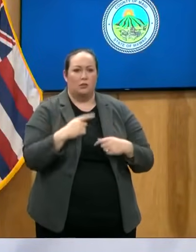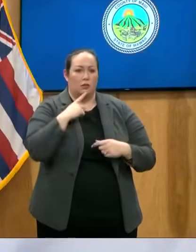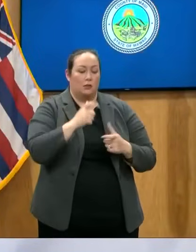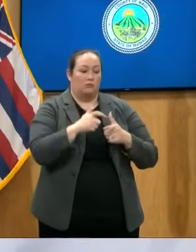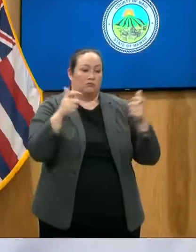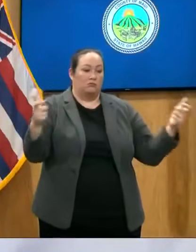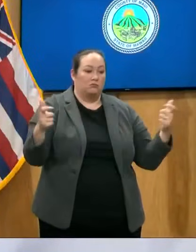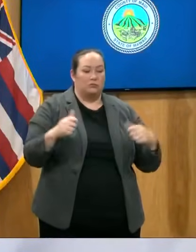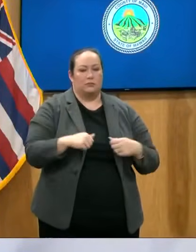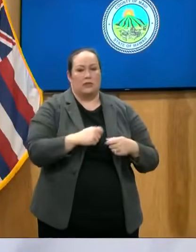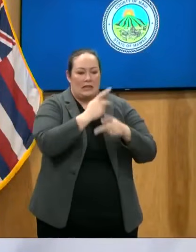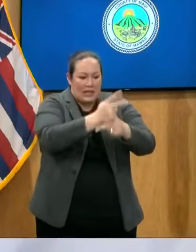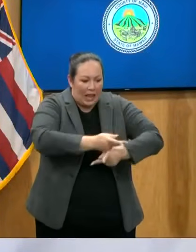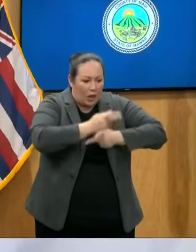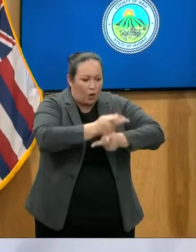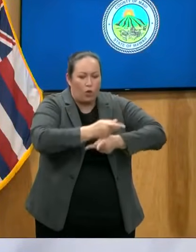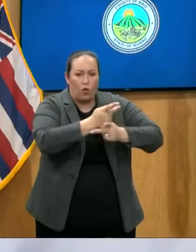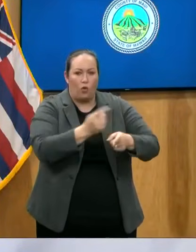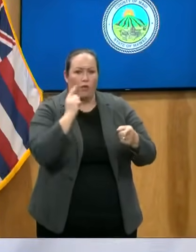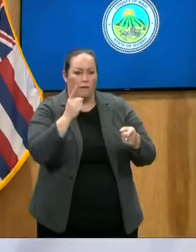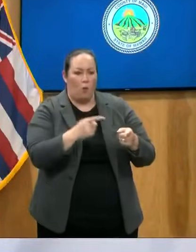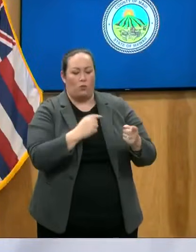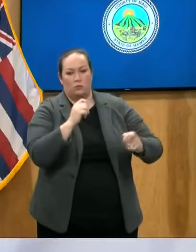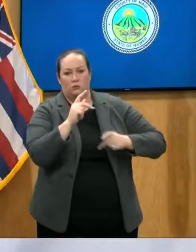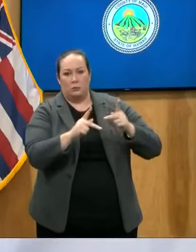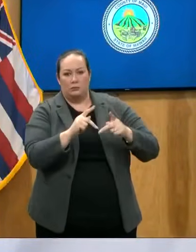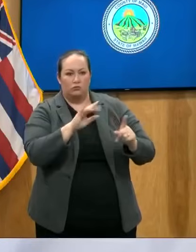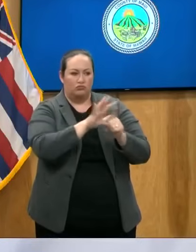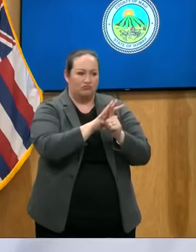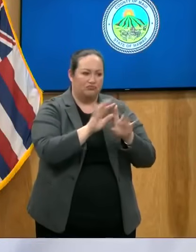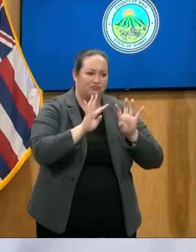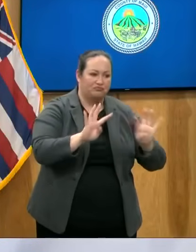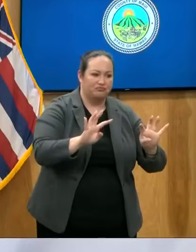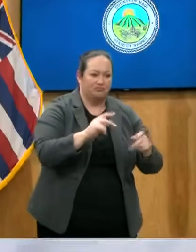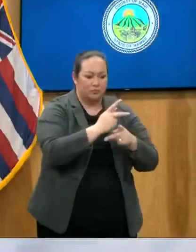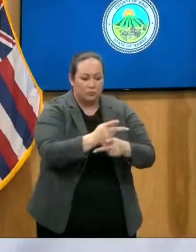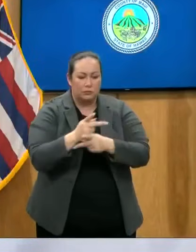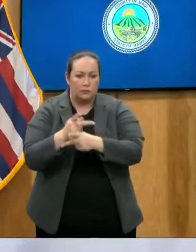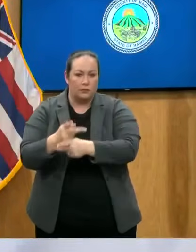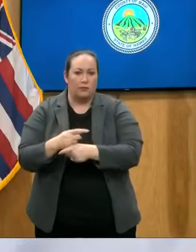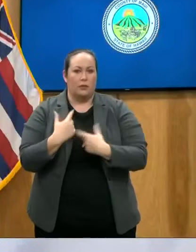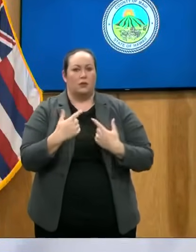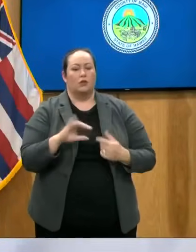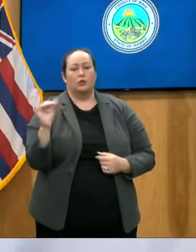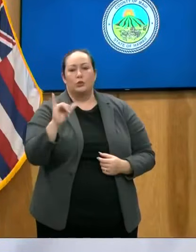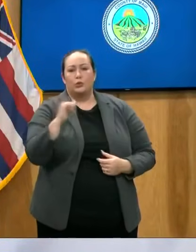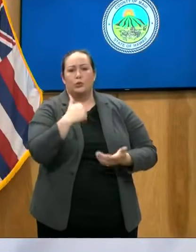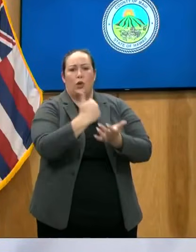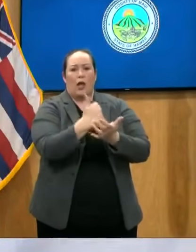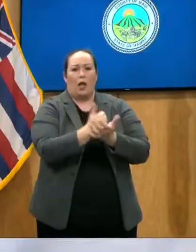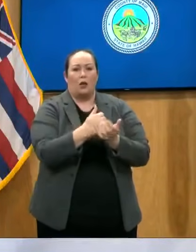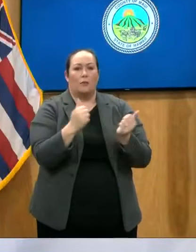include potentially generator me Ian's masks are commodities. and also bringing in some search and